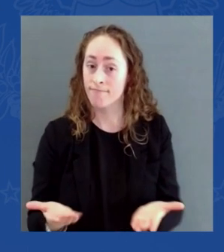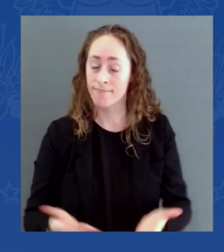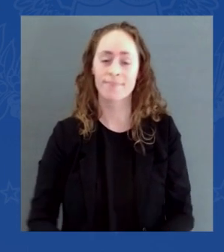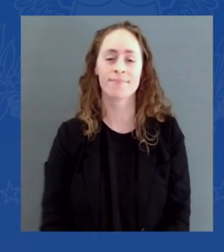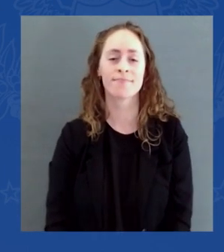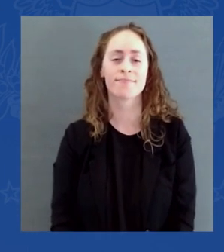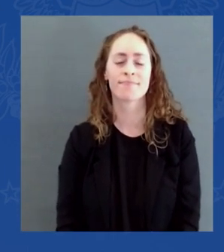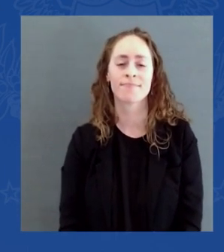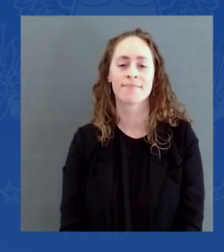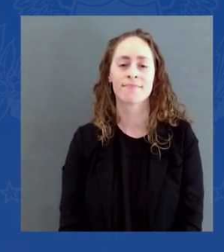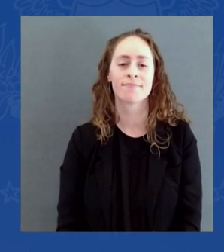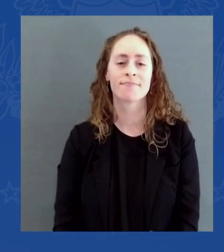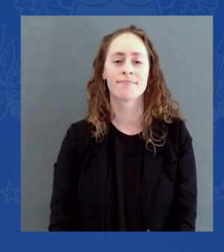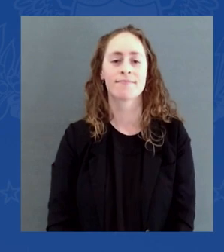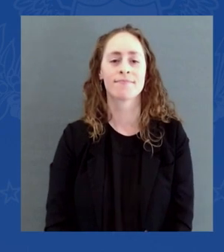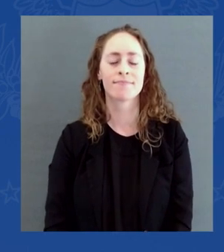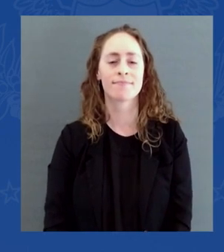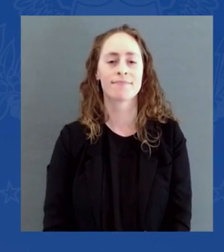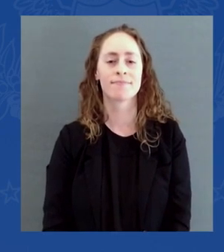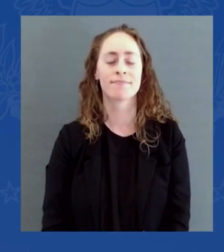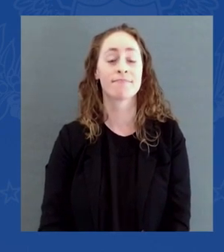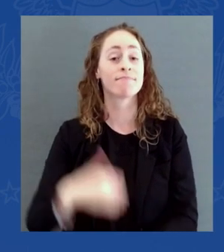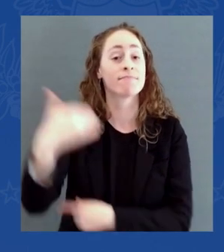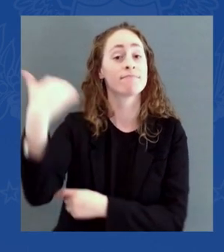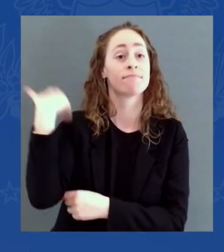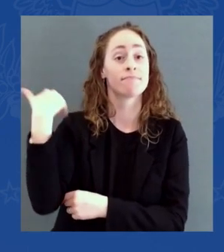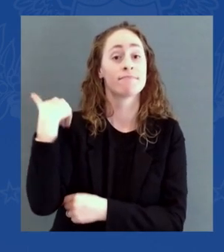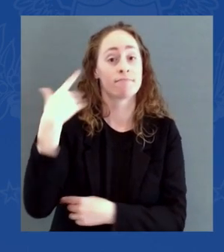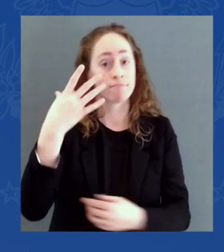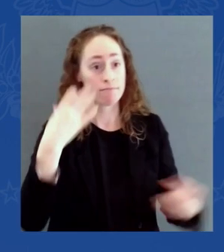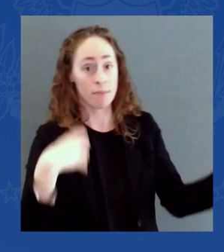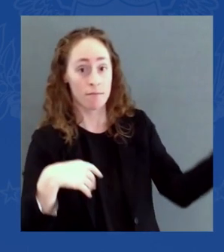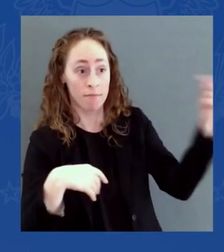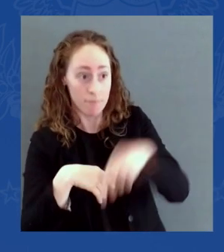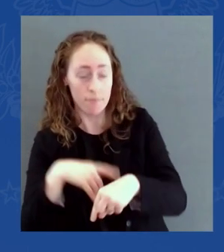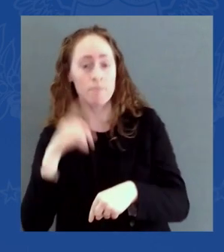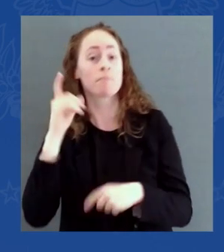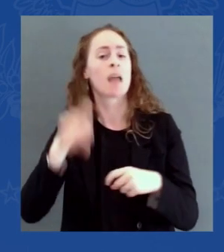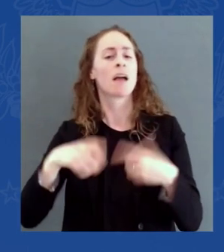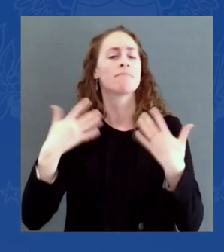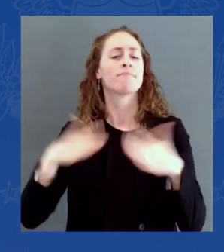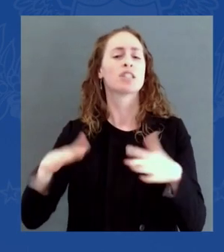before their departure from the other -- that country. Well, I'm announcing today